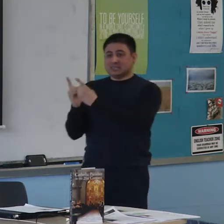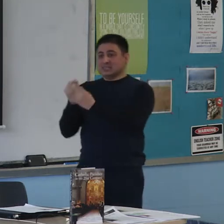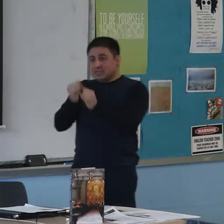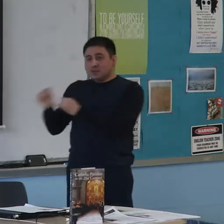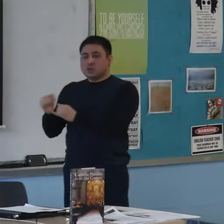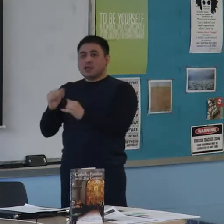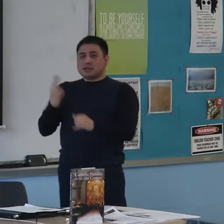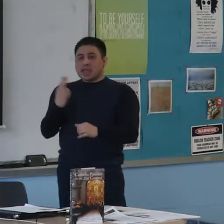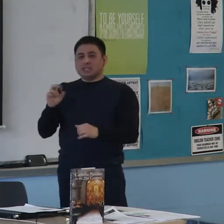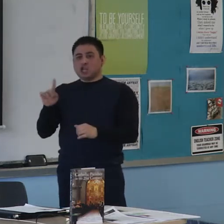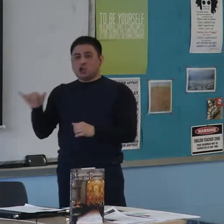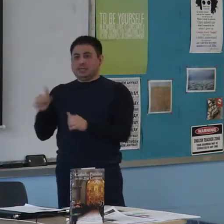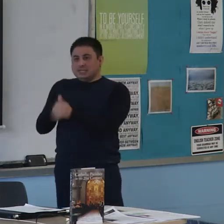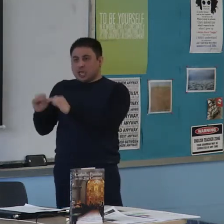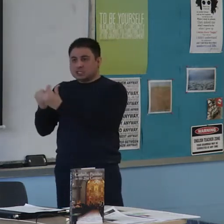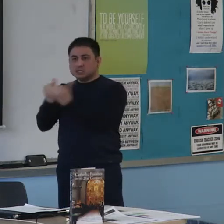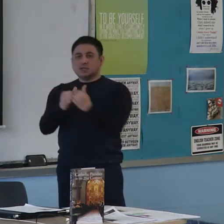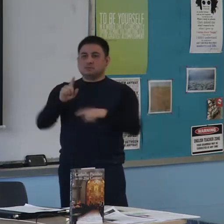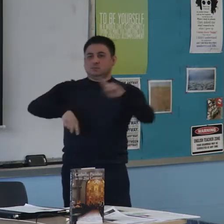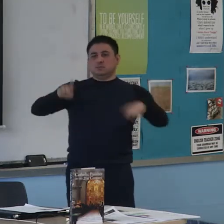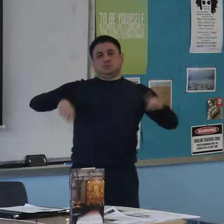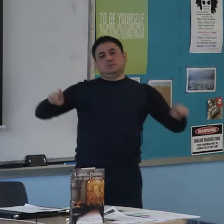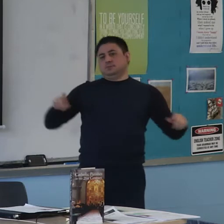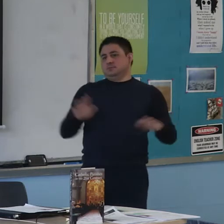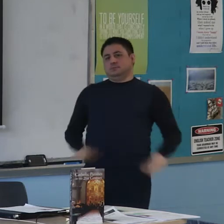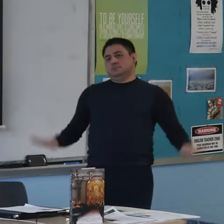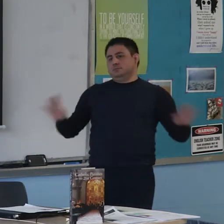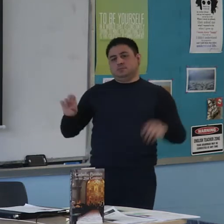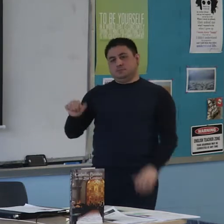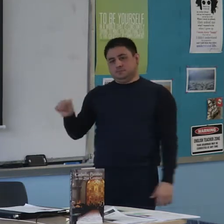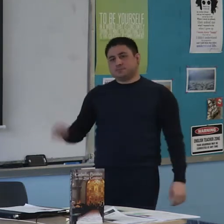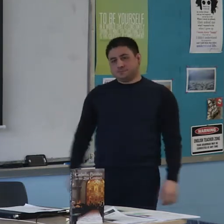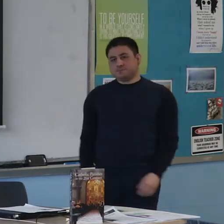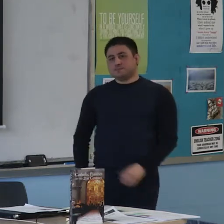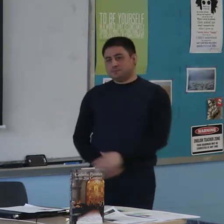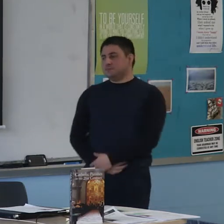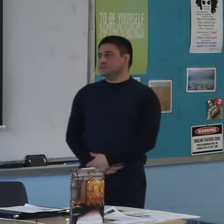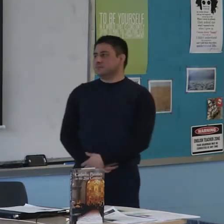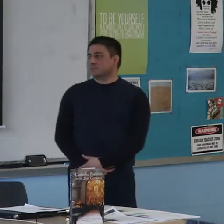Charities by Catholic Charities, can vary quite widely across the board.